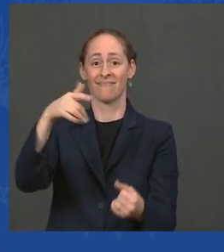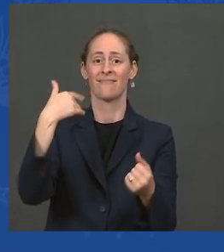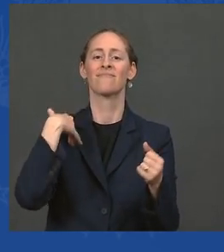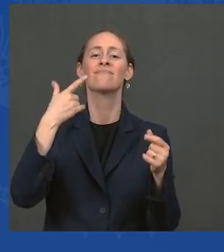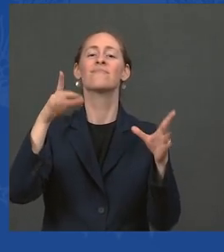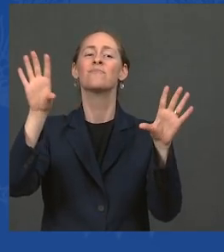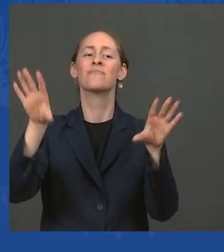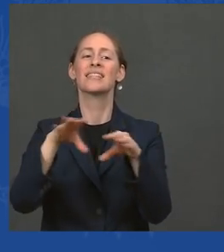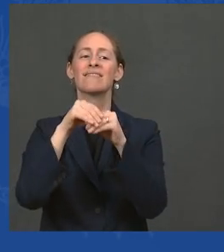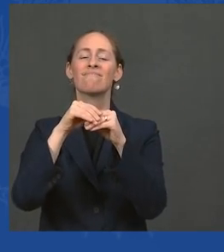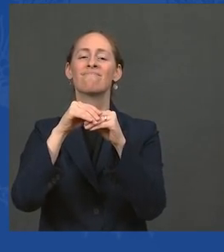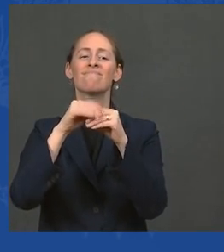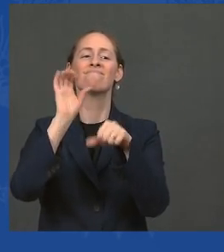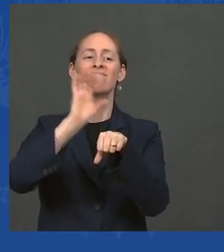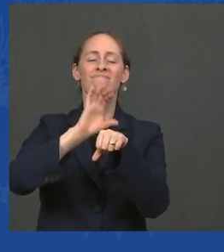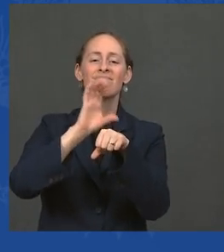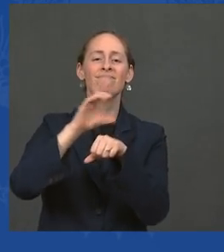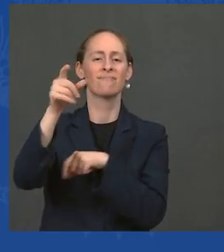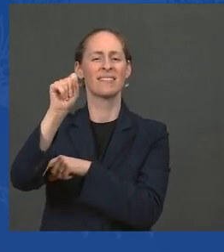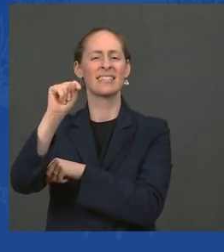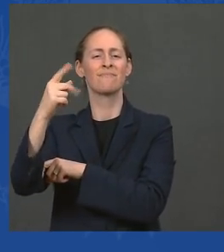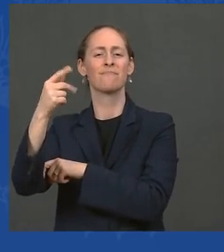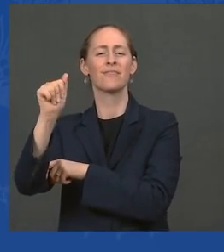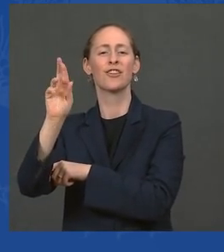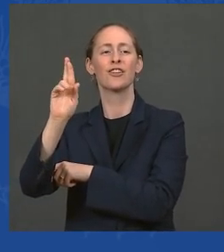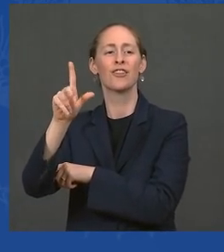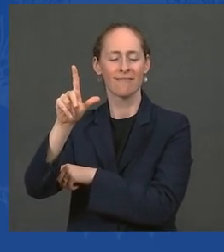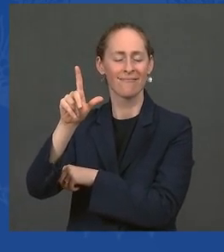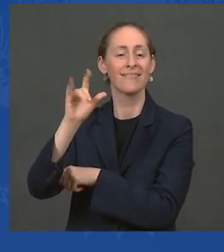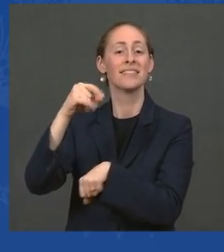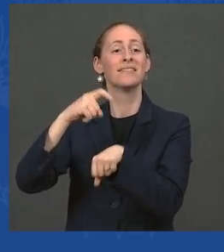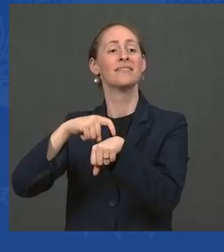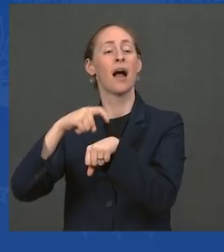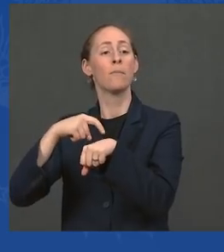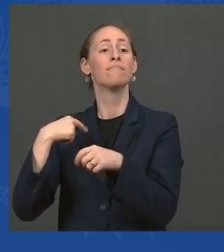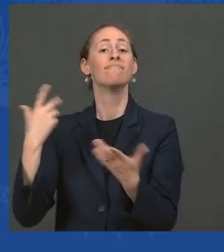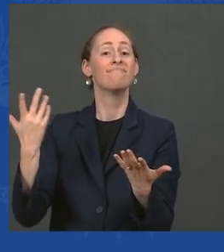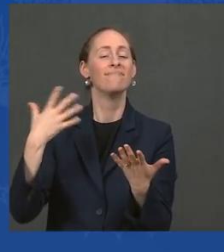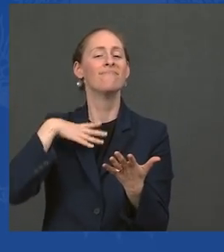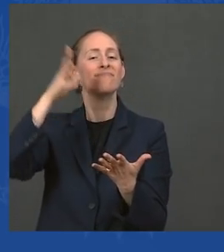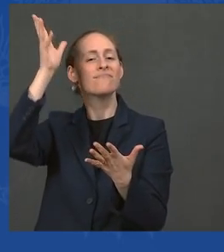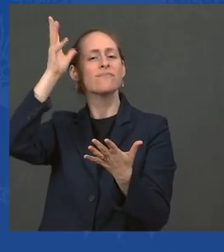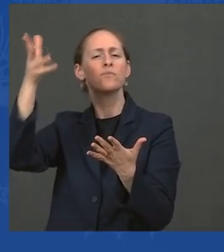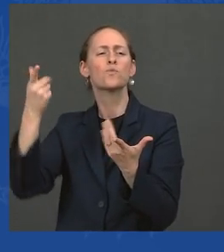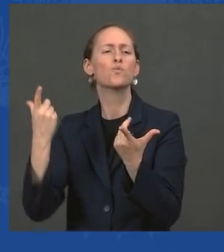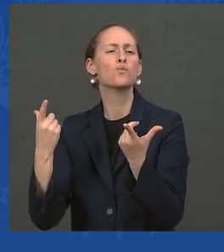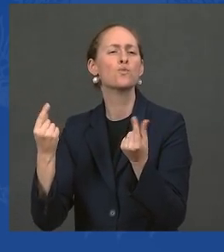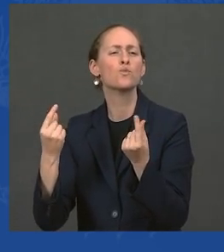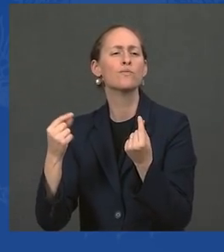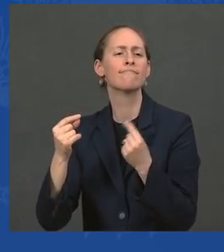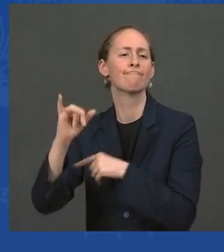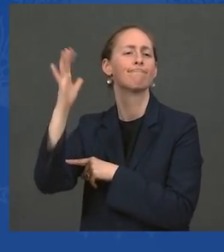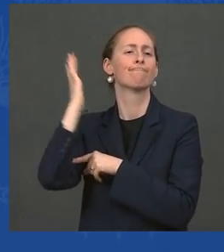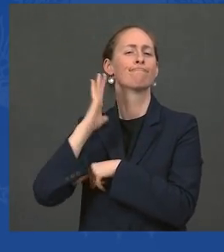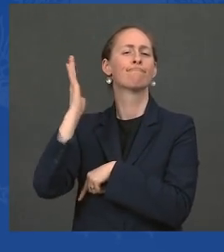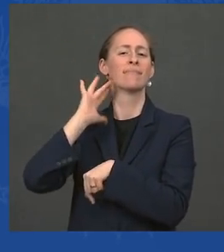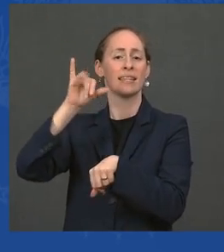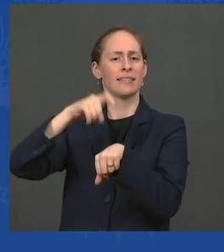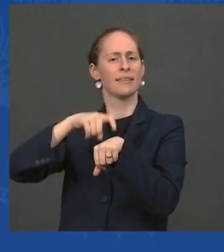at St Paul's, and my grandfather would hold court. And back in those days, all the men had breakfast in the kitchen.